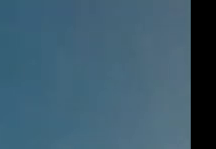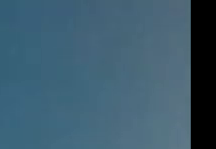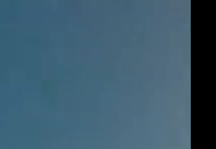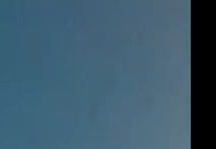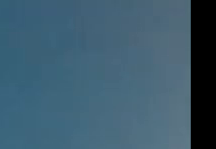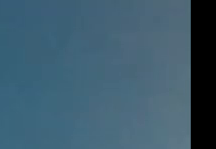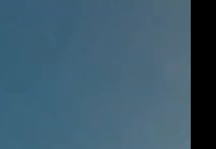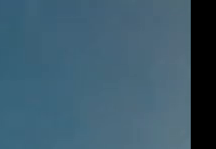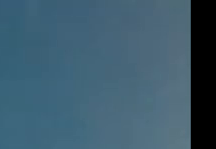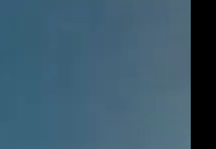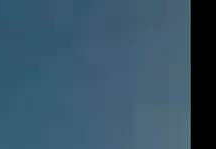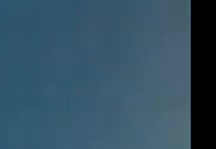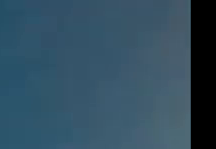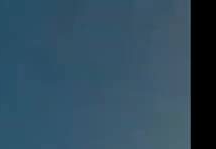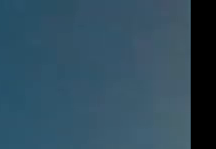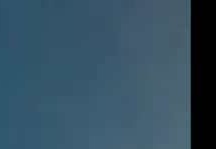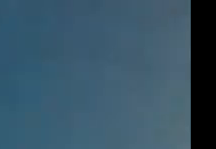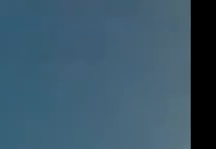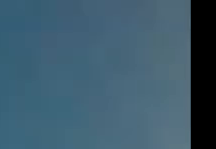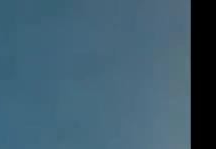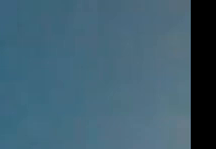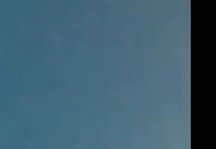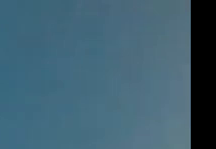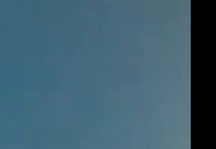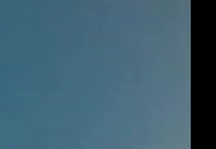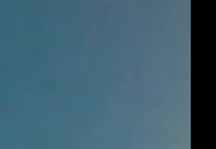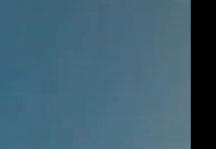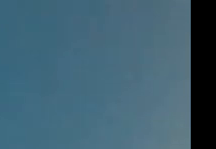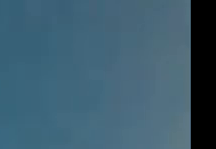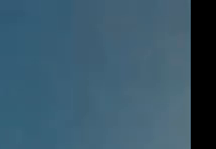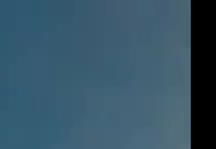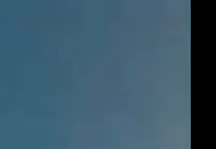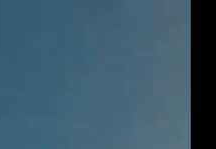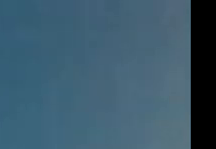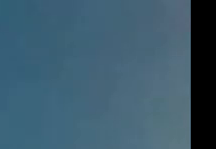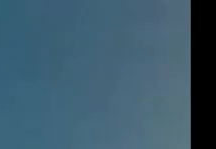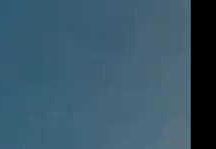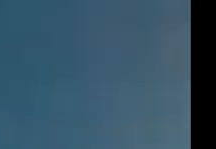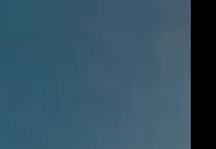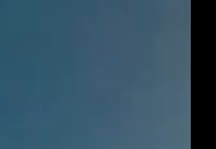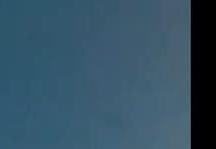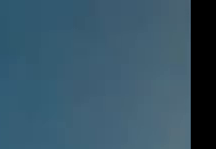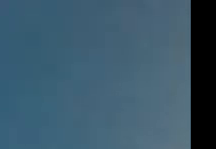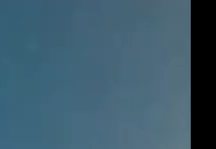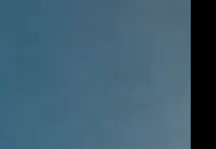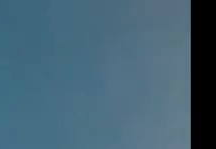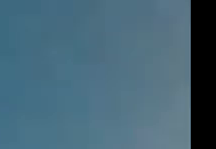And whose embodiment lends them to that practice